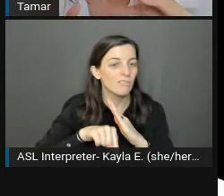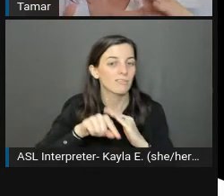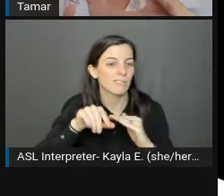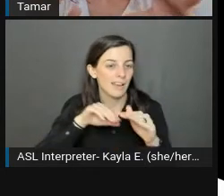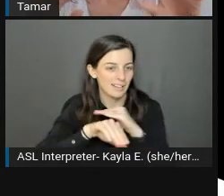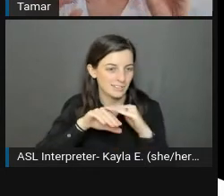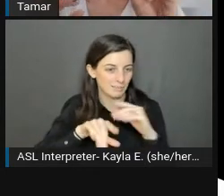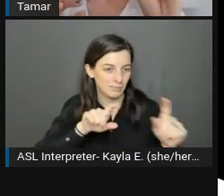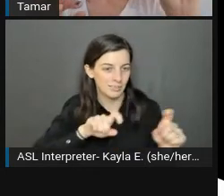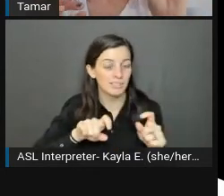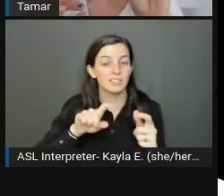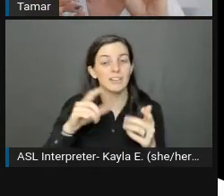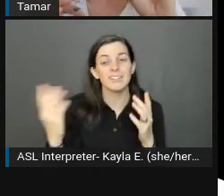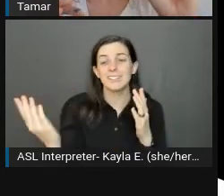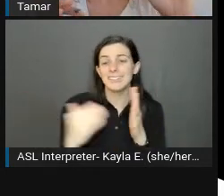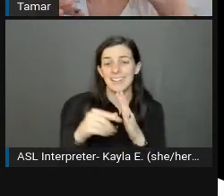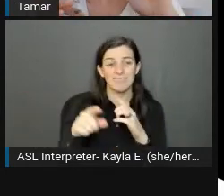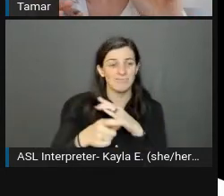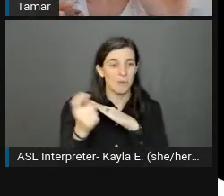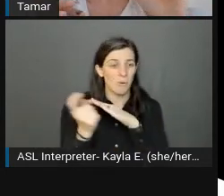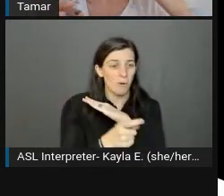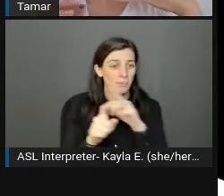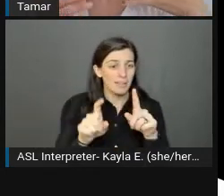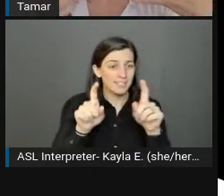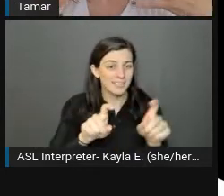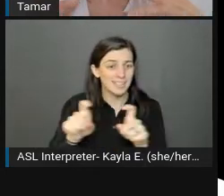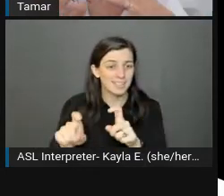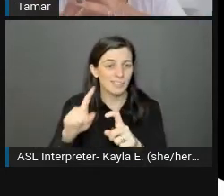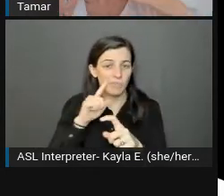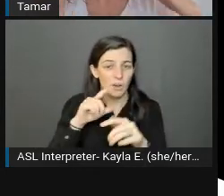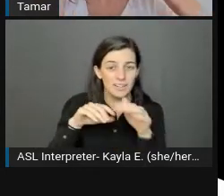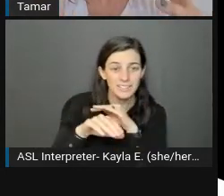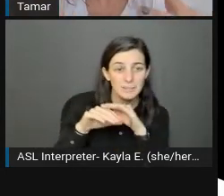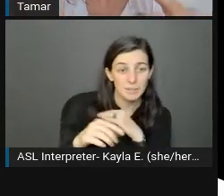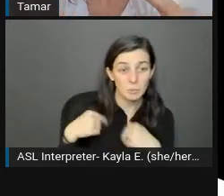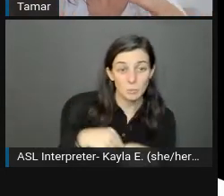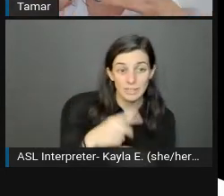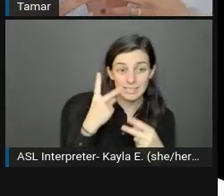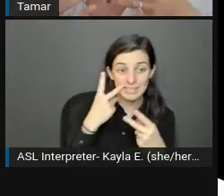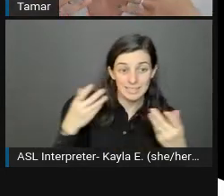Again, this automatic testing for accessibility that we're doing in SenseIT is a simulator.